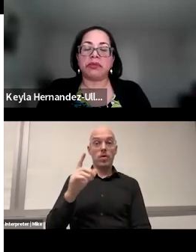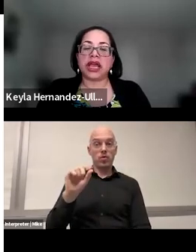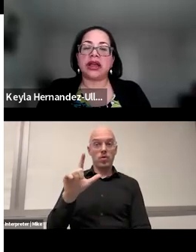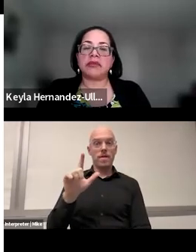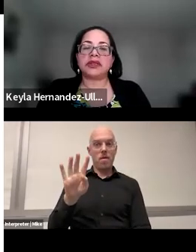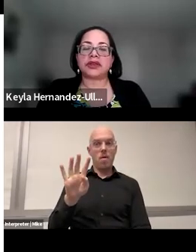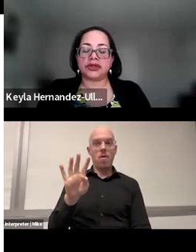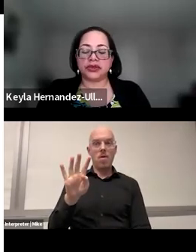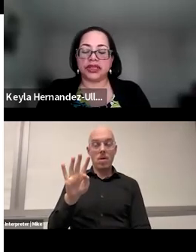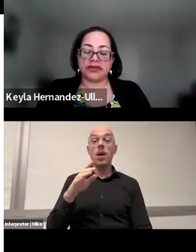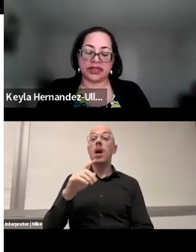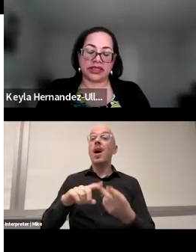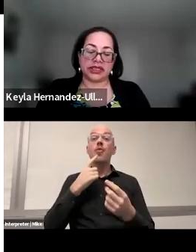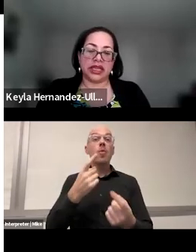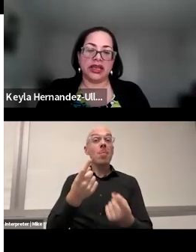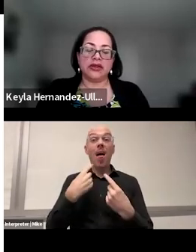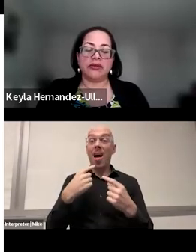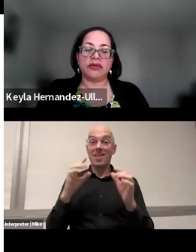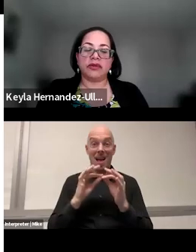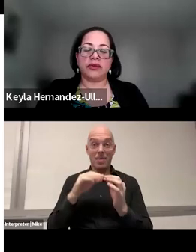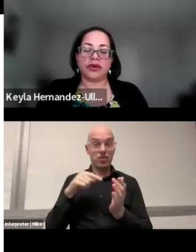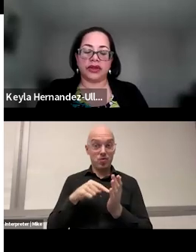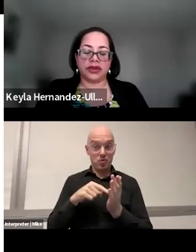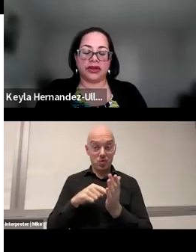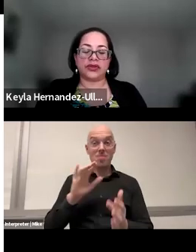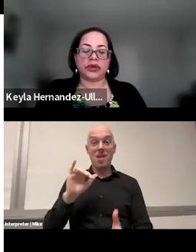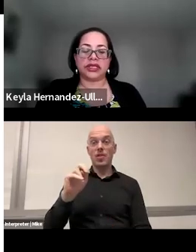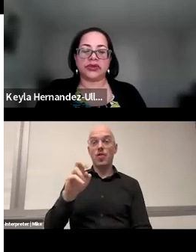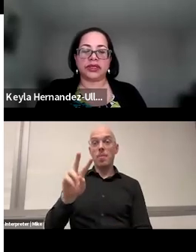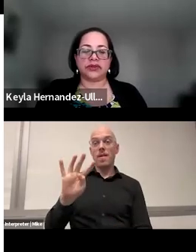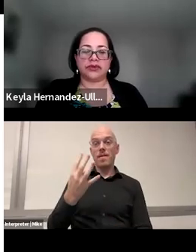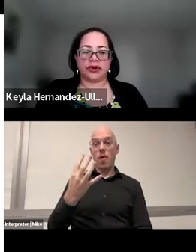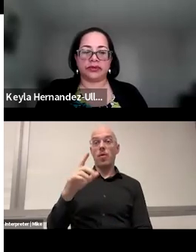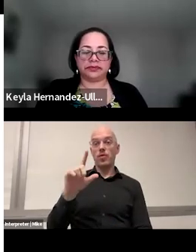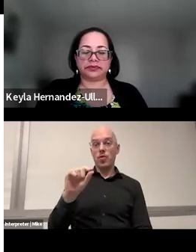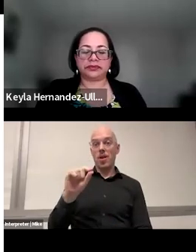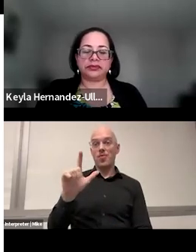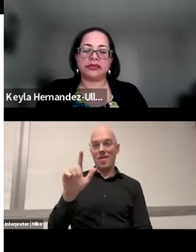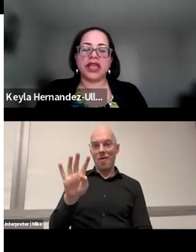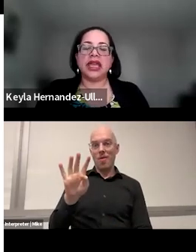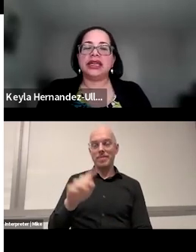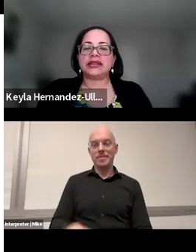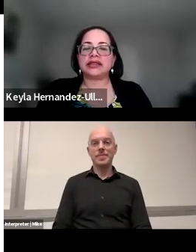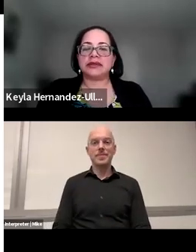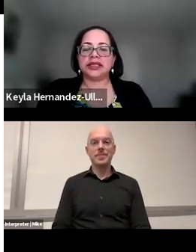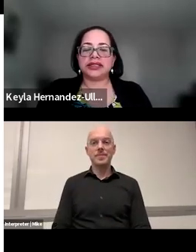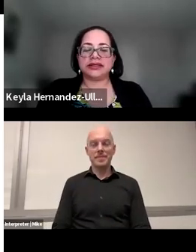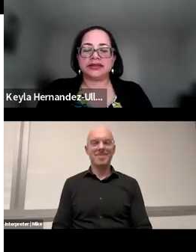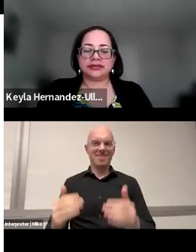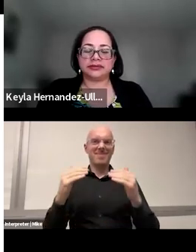Keyla Hernandez-Ulloa: on 2024. Reply comments are due to the Fcc. November 4, th of 2,024.